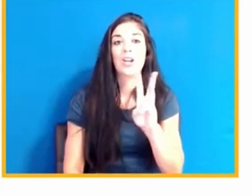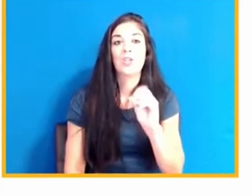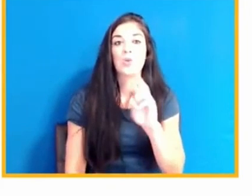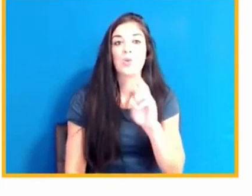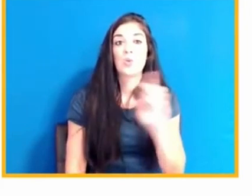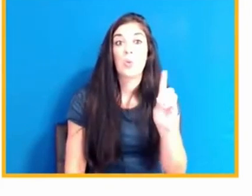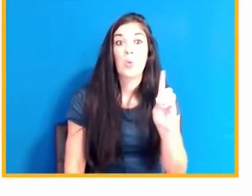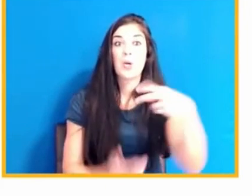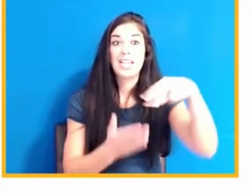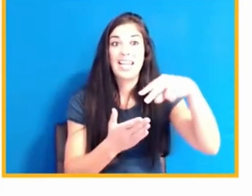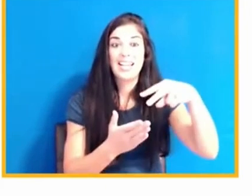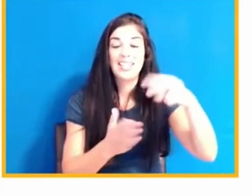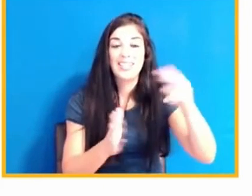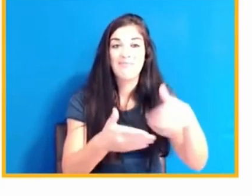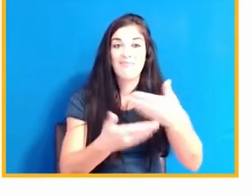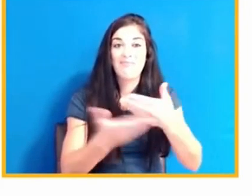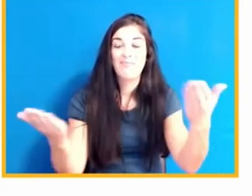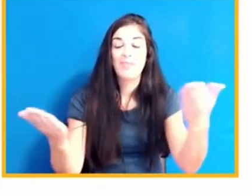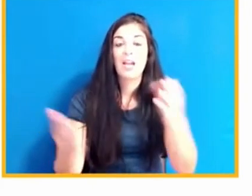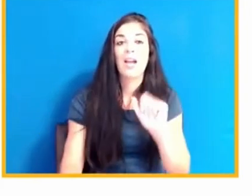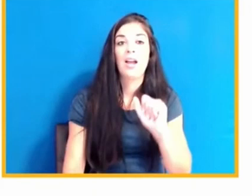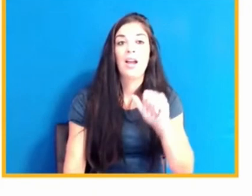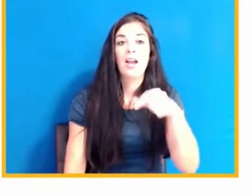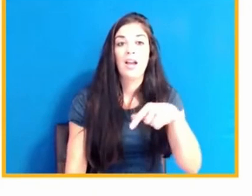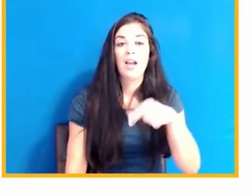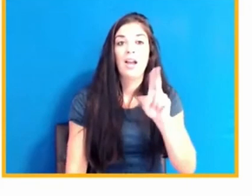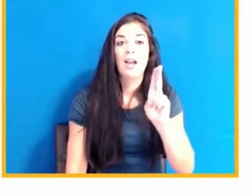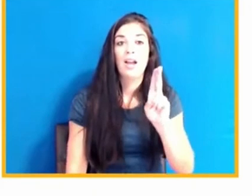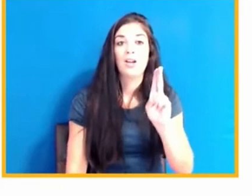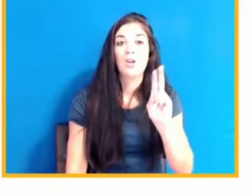please everybody, give it up for Aquarius Crystalwave!